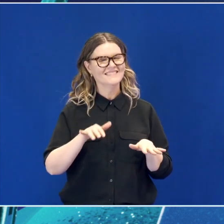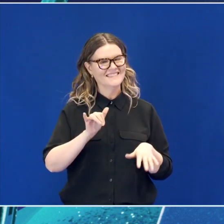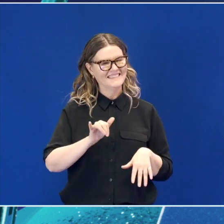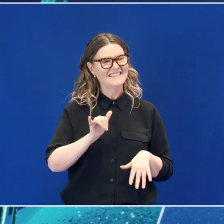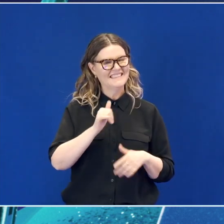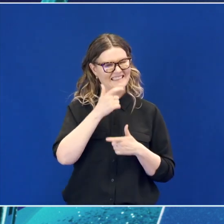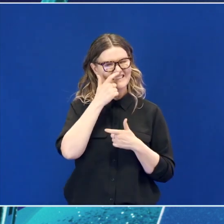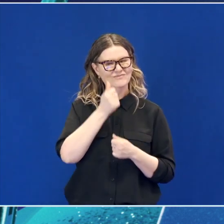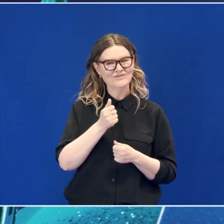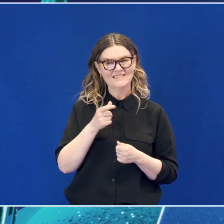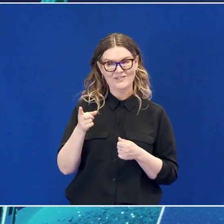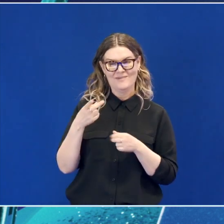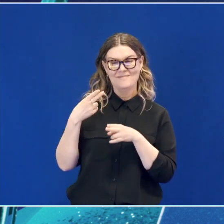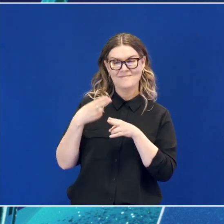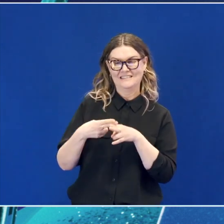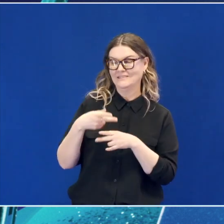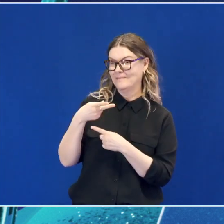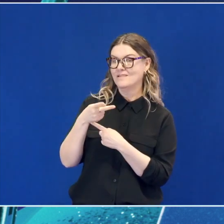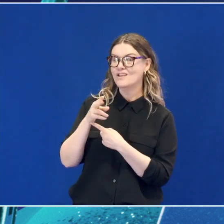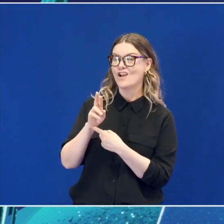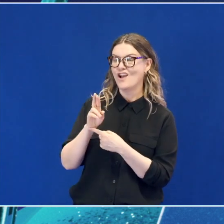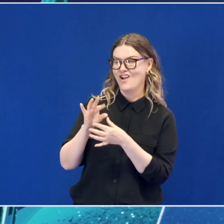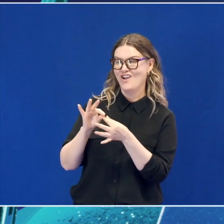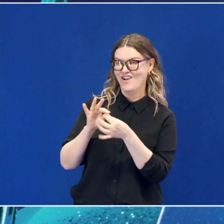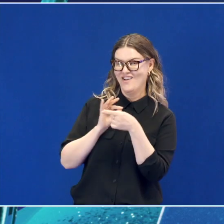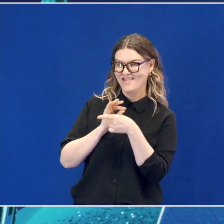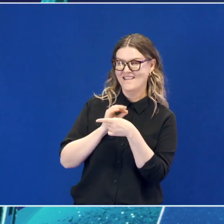I don't think they read them anymore. And I think one of the things that came out of